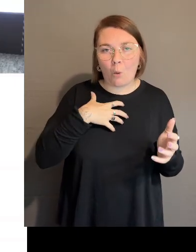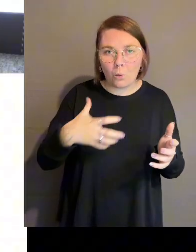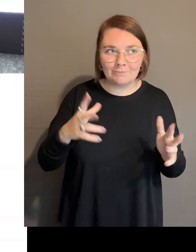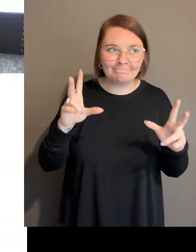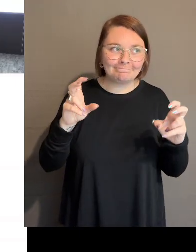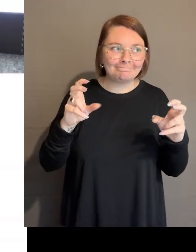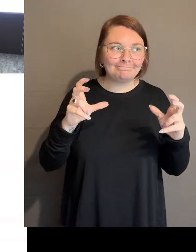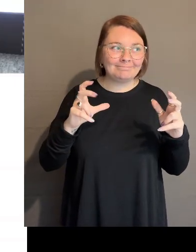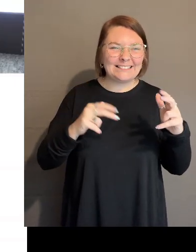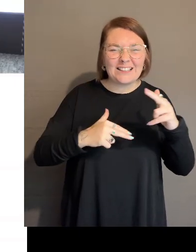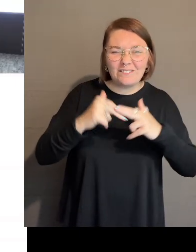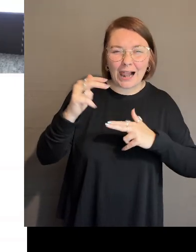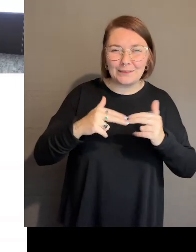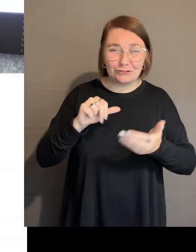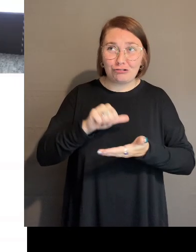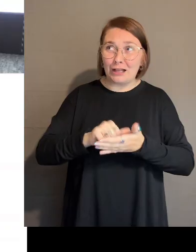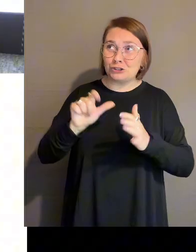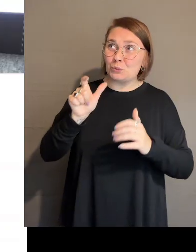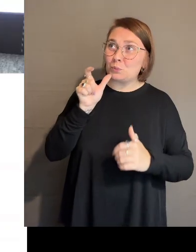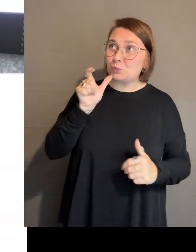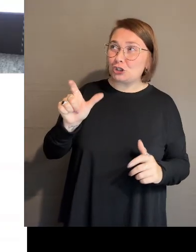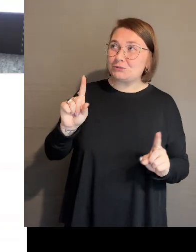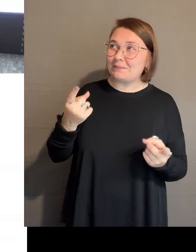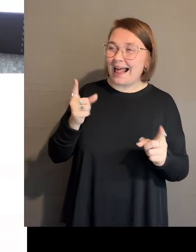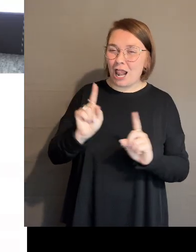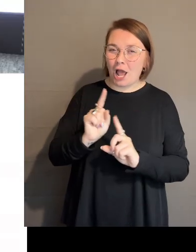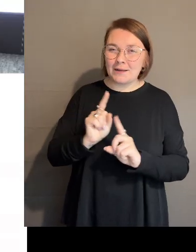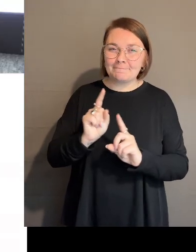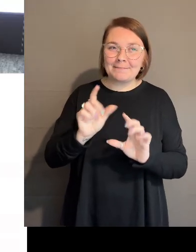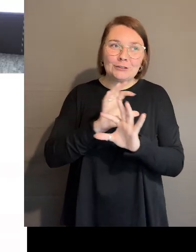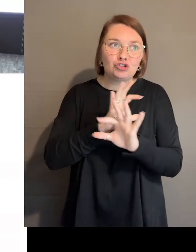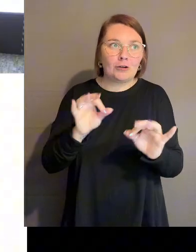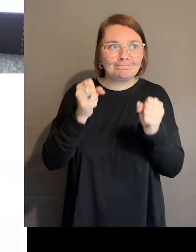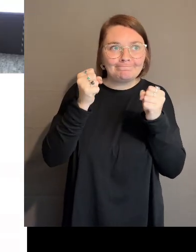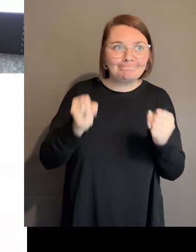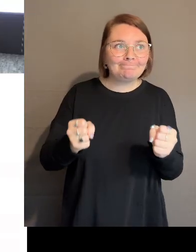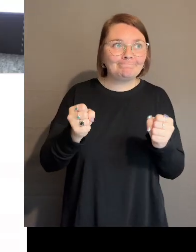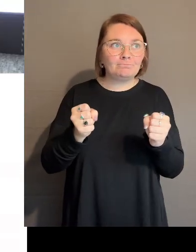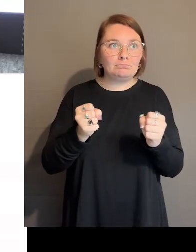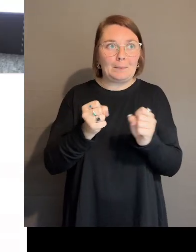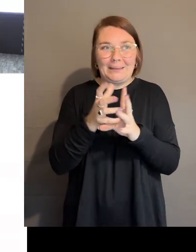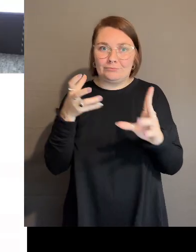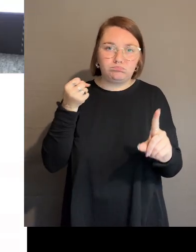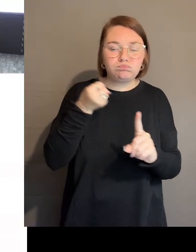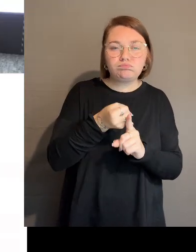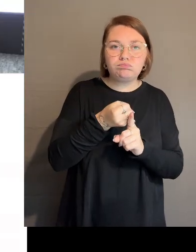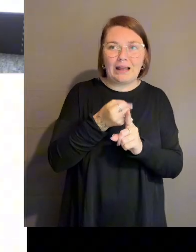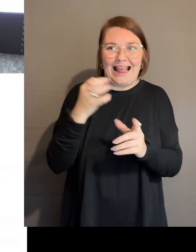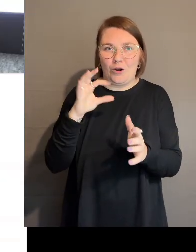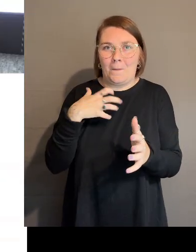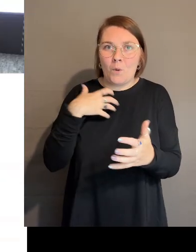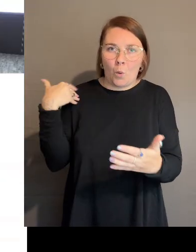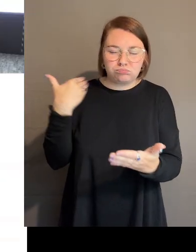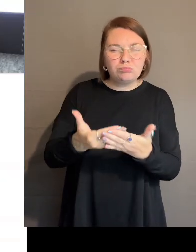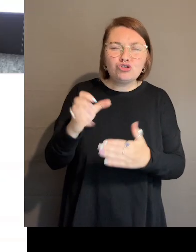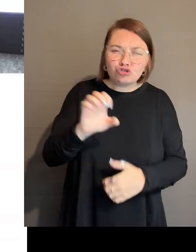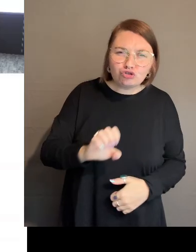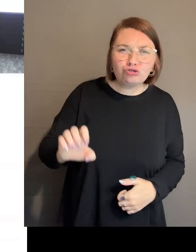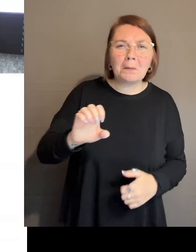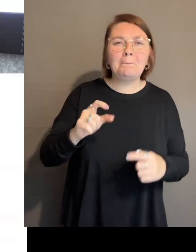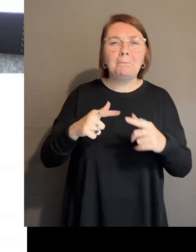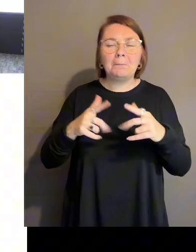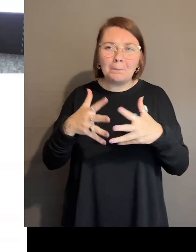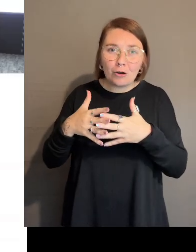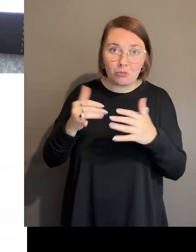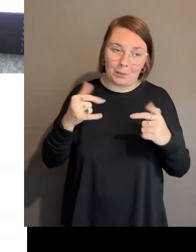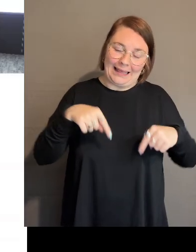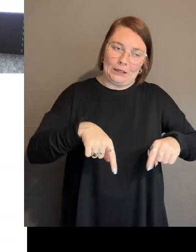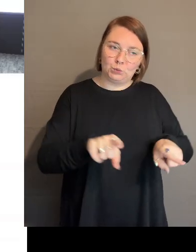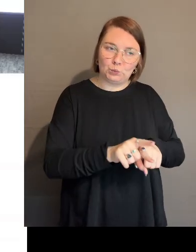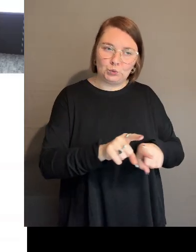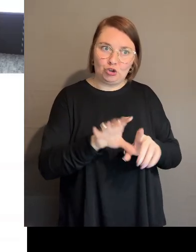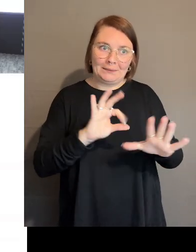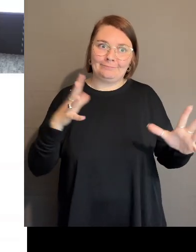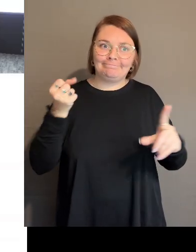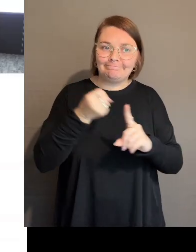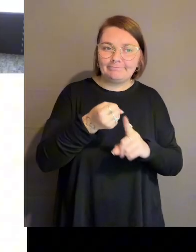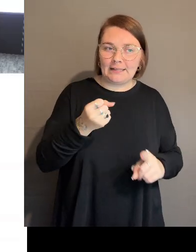I don't know if developed is the right word, but it's not so much of a cost anymore in Europe and the US, and probably here.